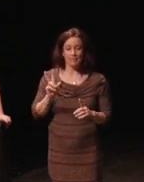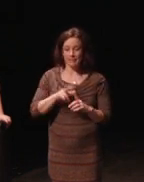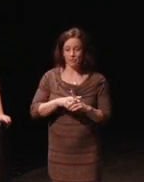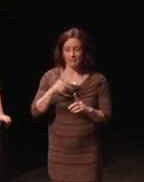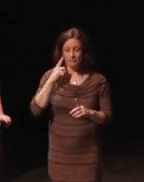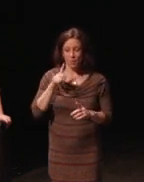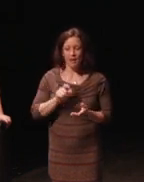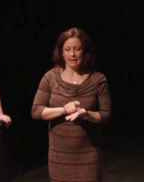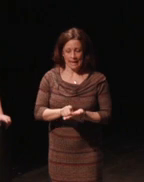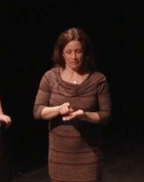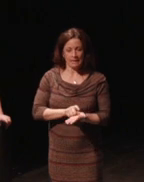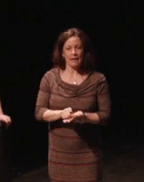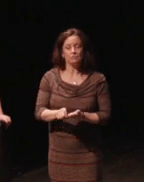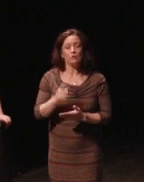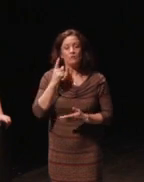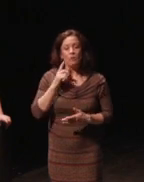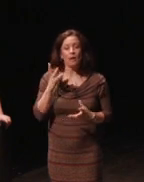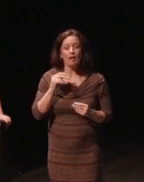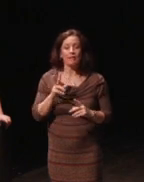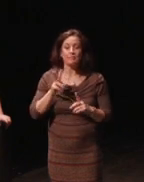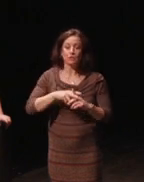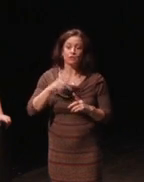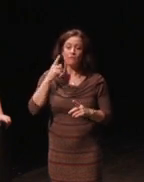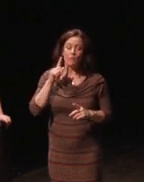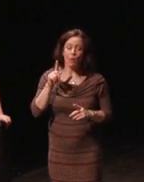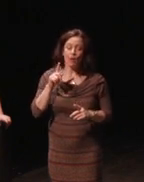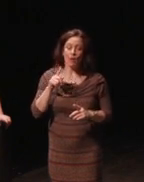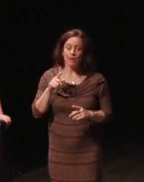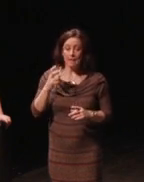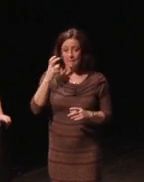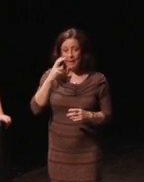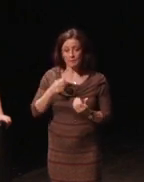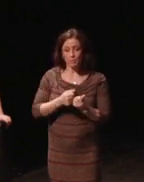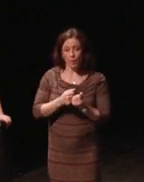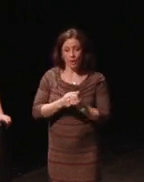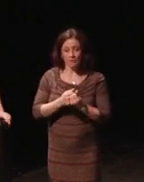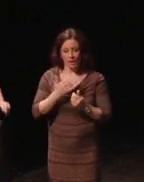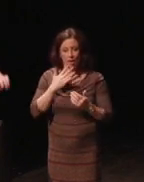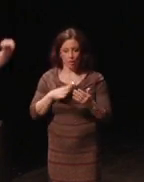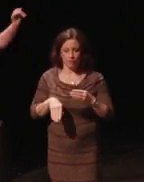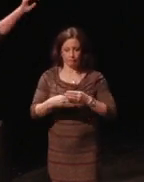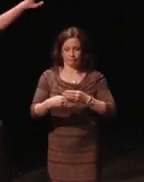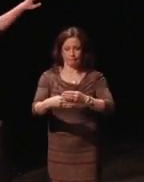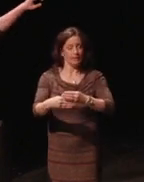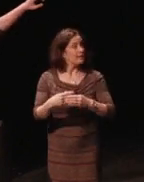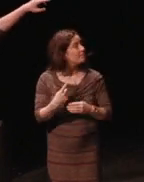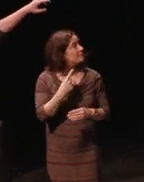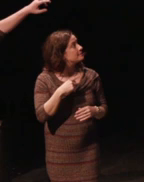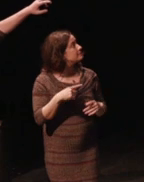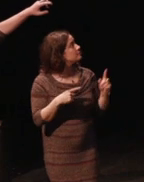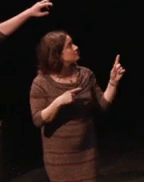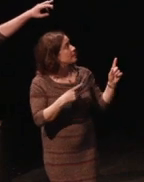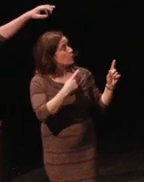You can see here, this is an additive system. You have the red and the blue.